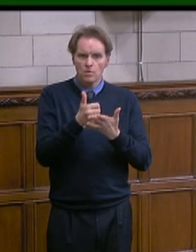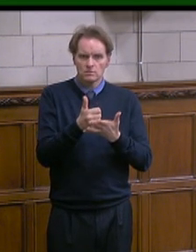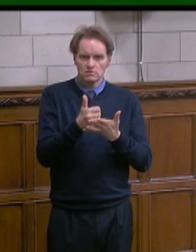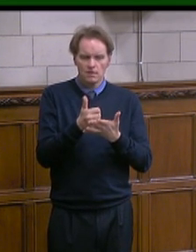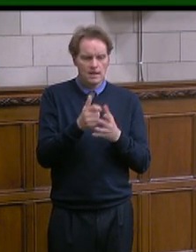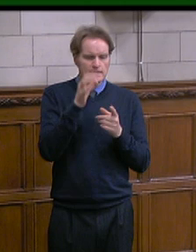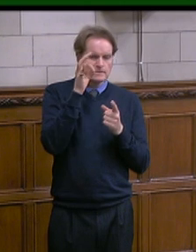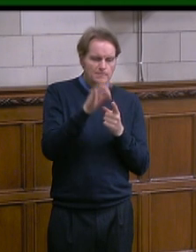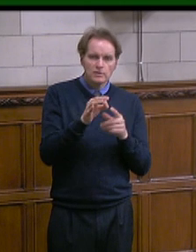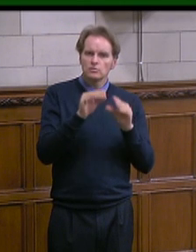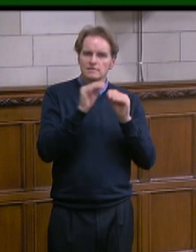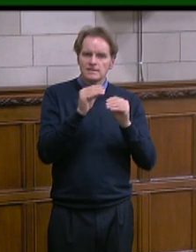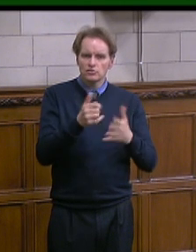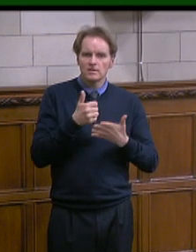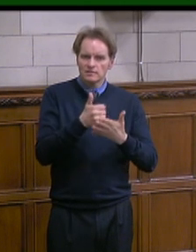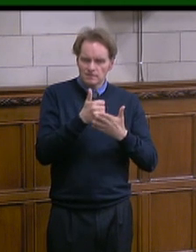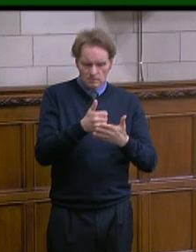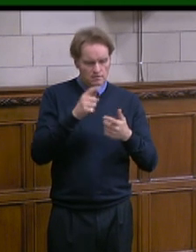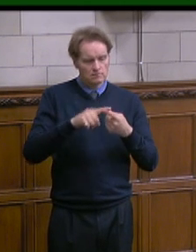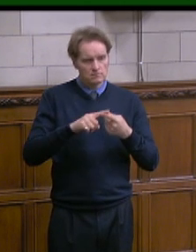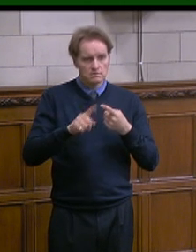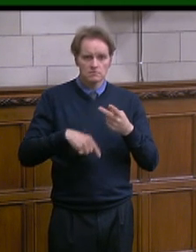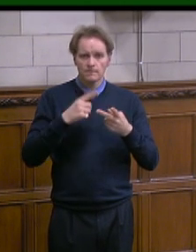teaching assistants and specialist teachers of the deaf.